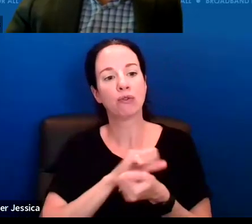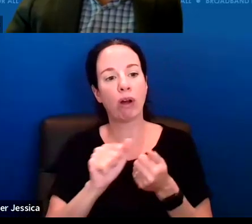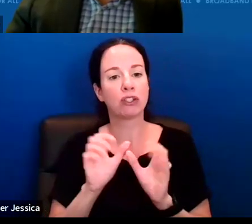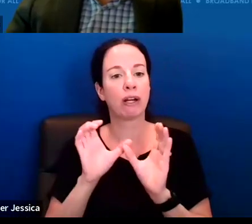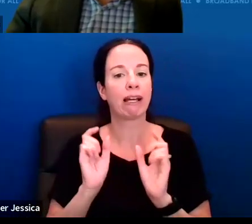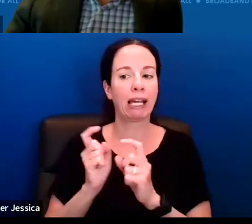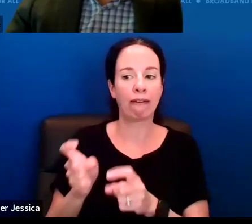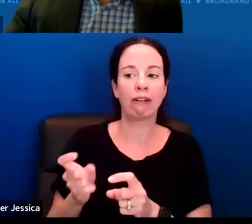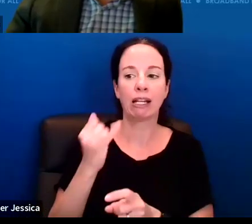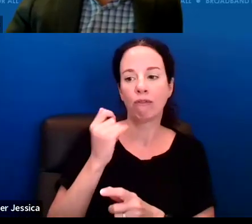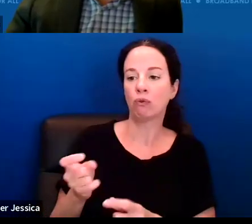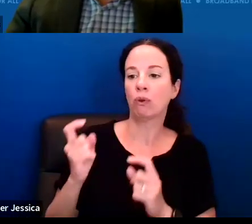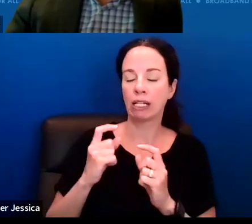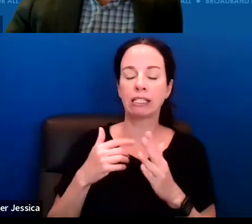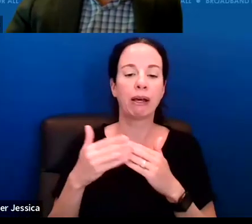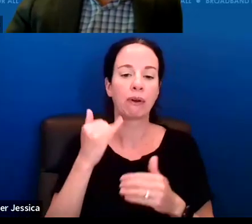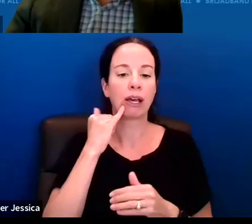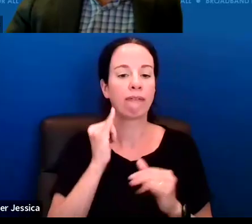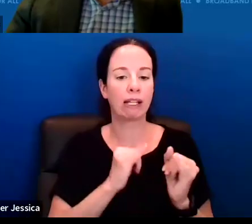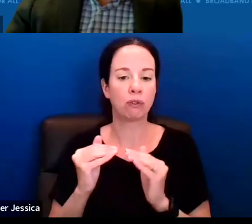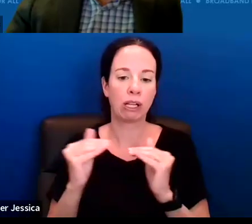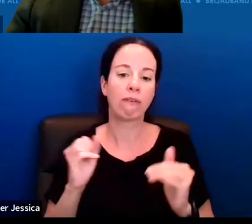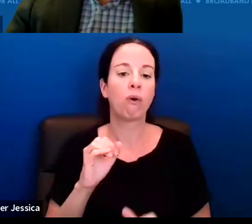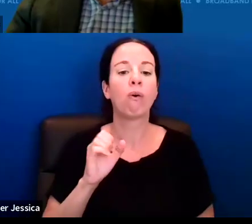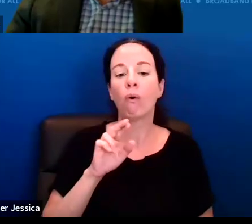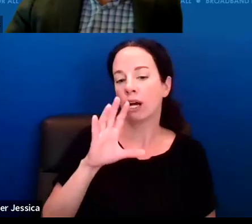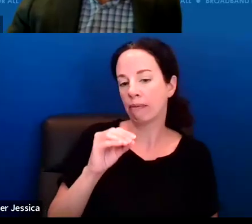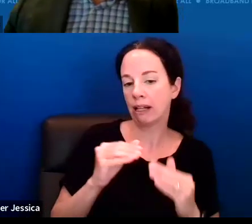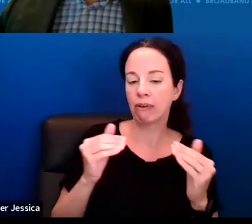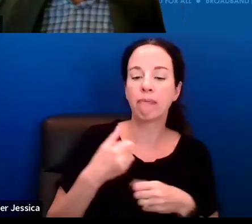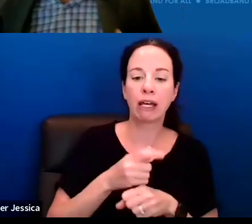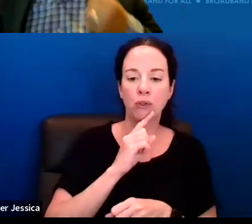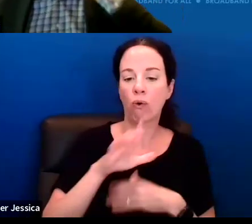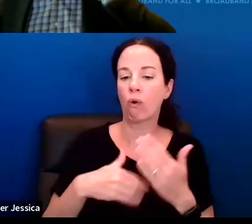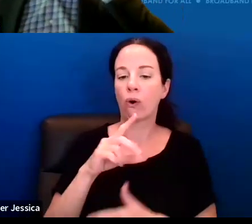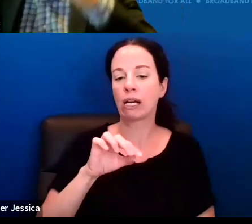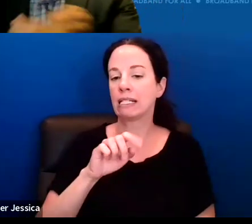enterprise level or individual. We ensure that your data is securely removed. And then that